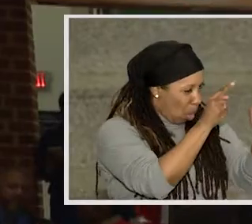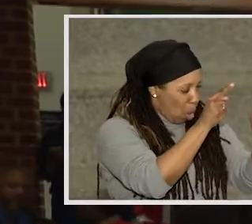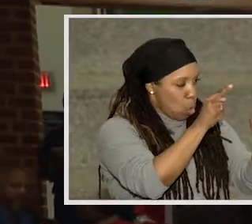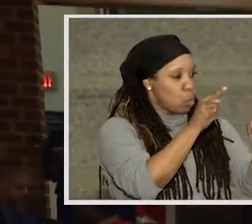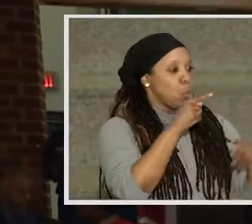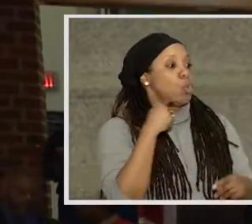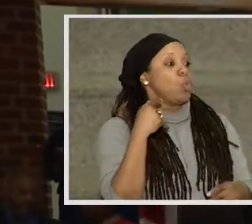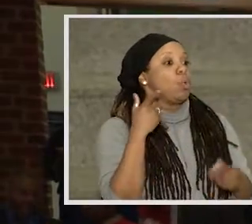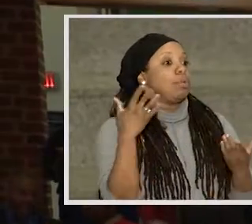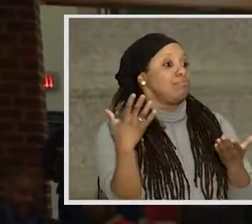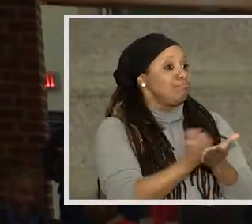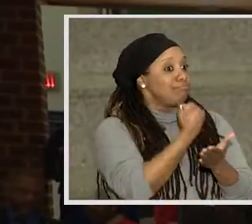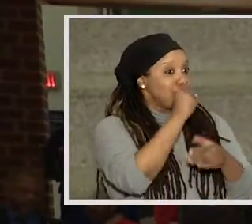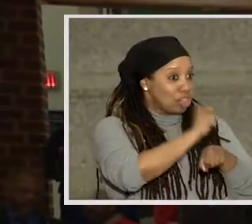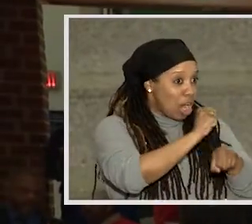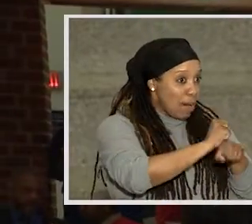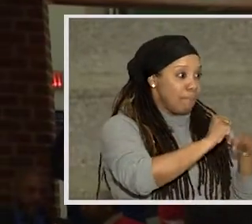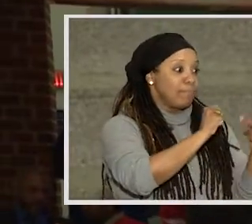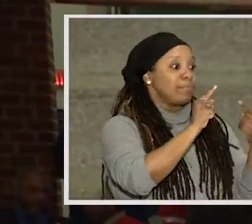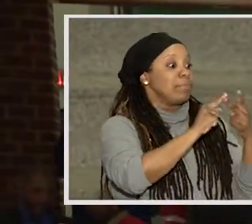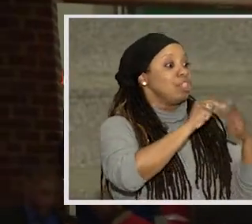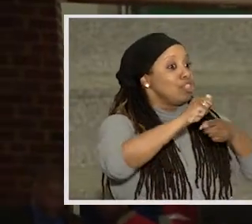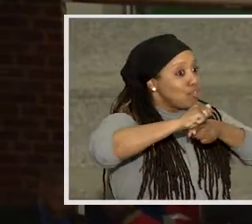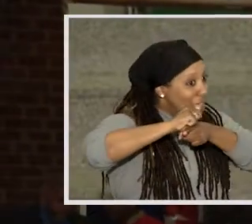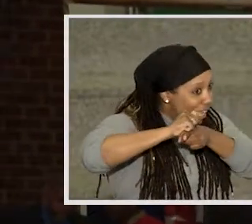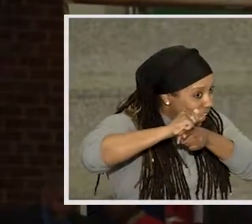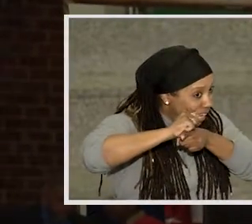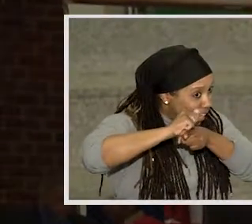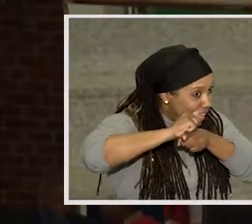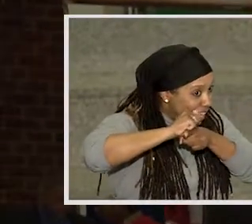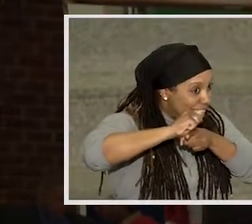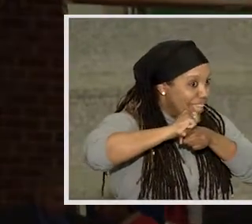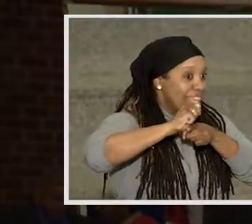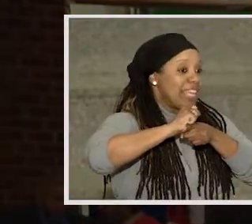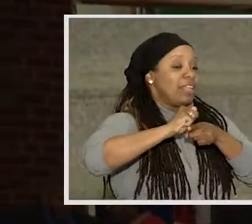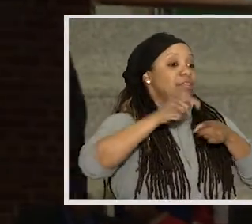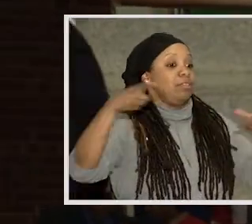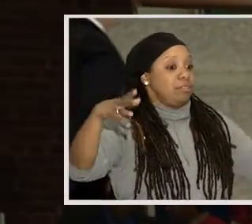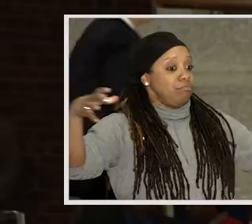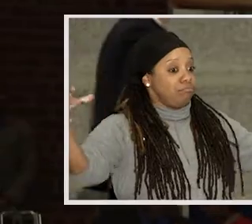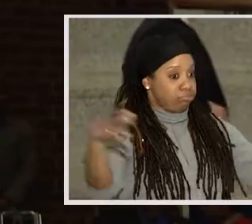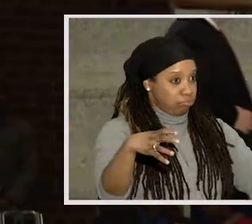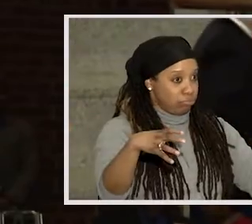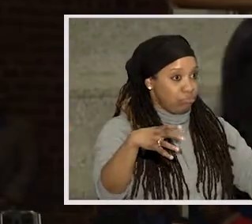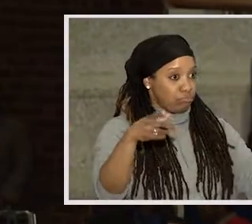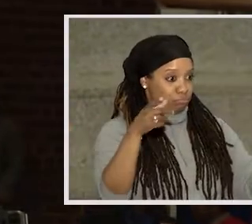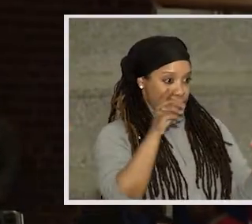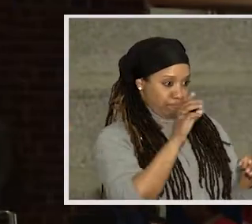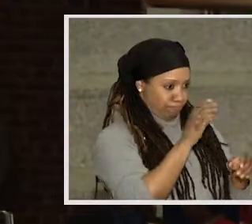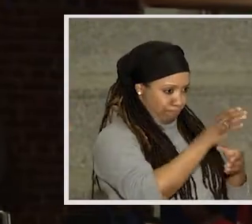GET THE TRAINING THEY NEED SO THAT THEY CAN LIKE EVERY OTHER DISTRICT RESIDENT, LIKE WHAT THE MAYOR SUPPORTS, MOVE TO UNDER